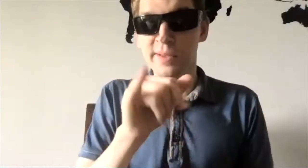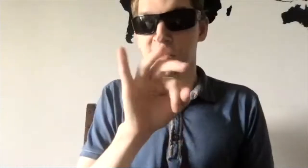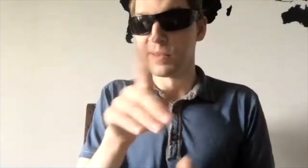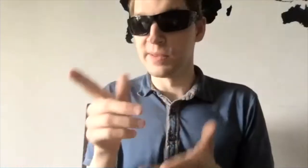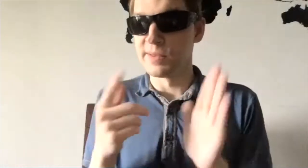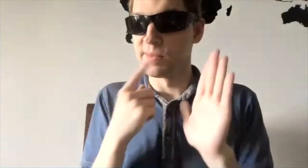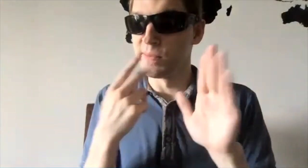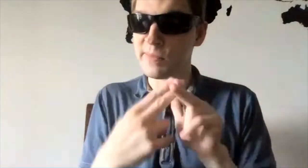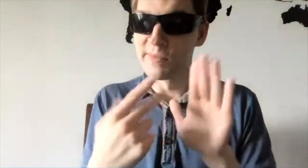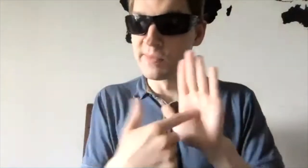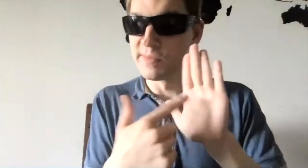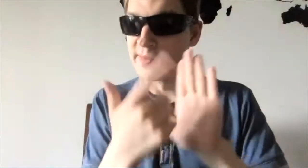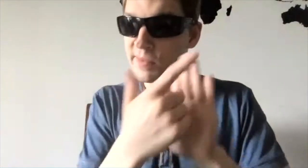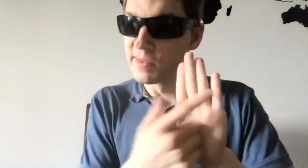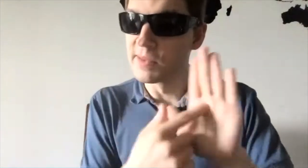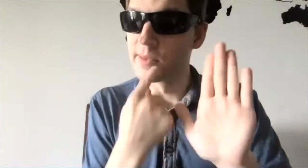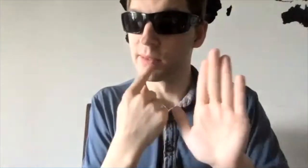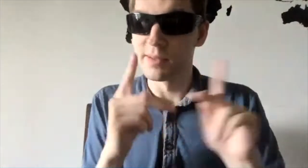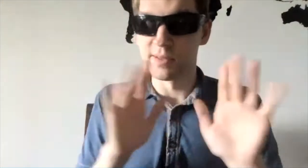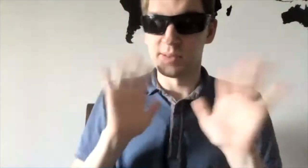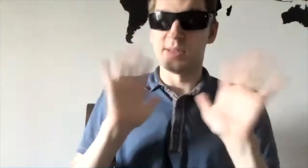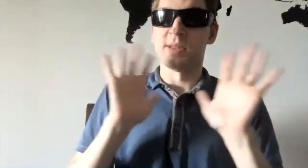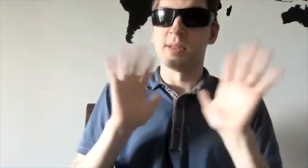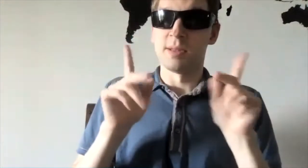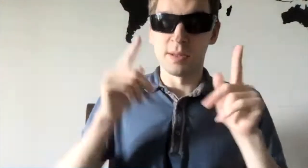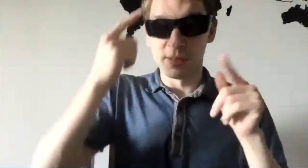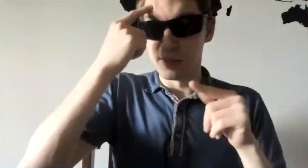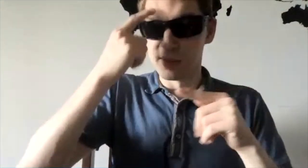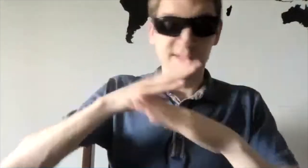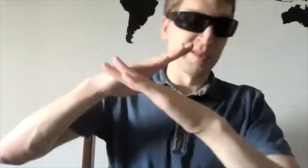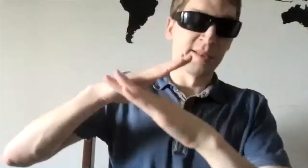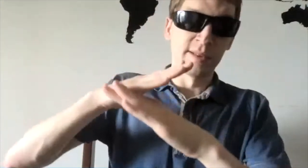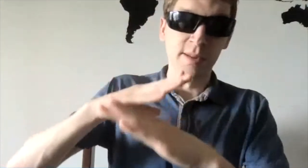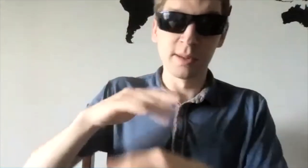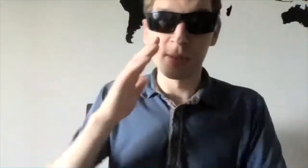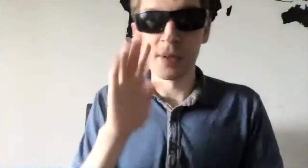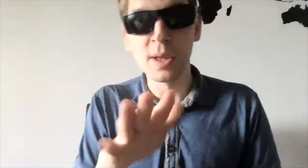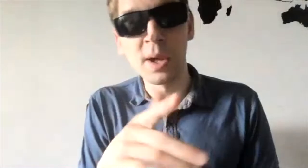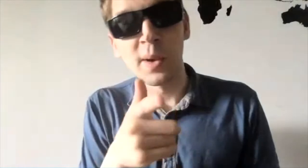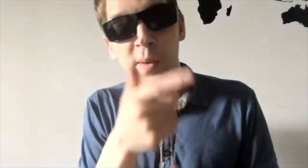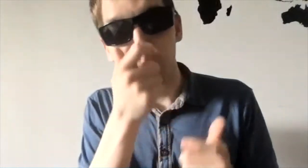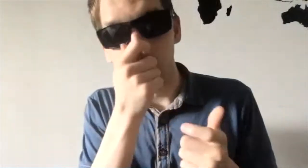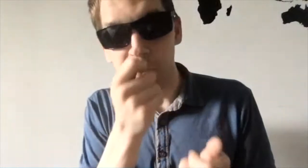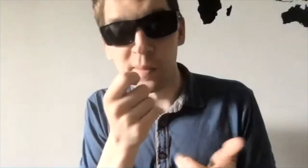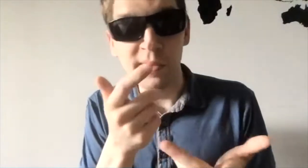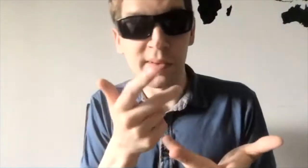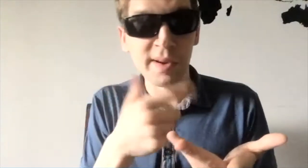is not shown in a negative light or only this, my way, or the highway. It's important